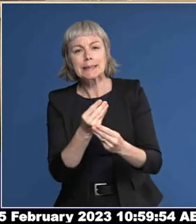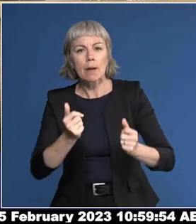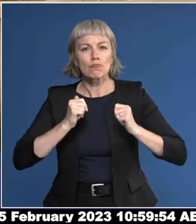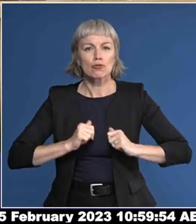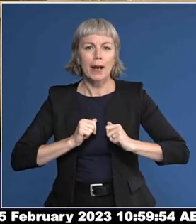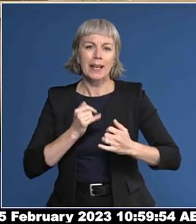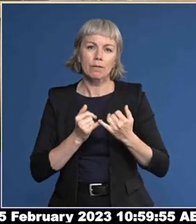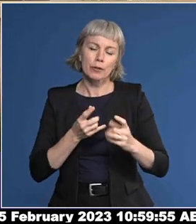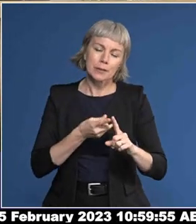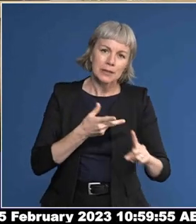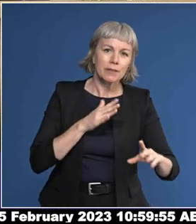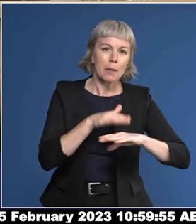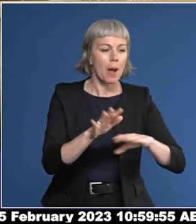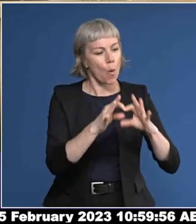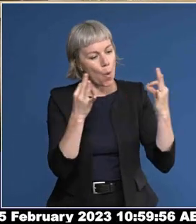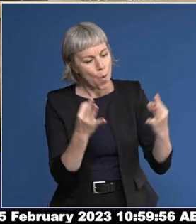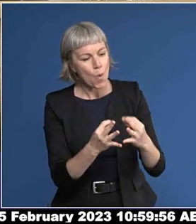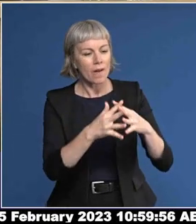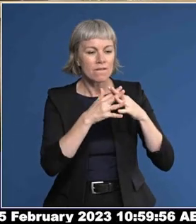But I find there is an incredible waste across the sector.